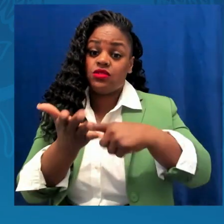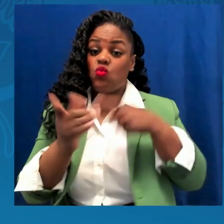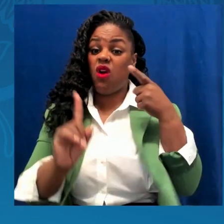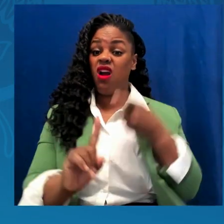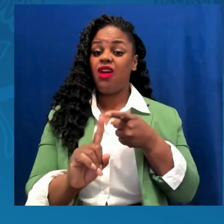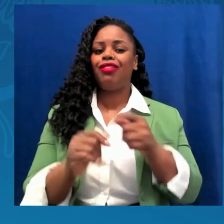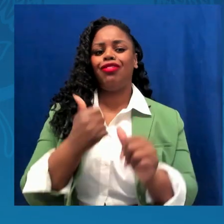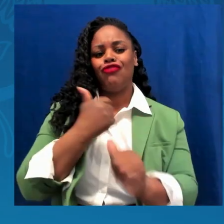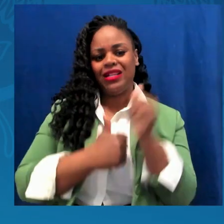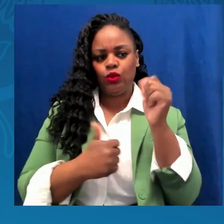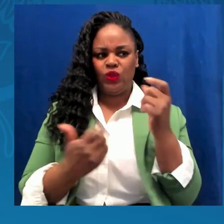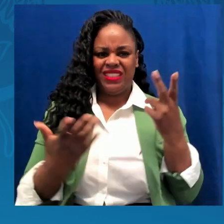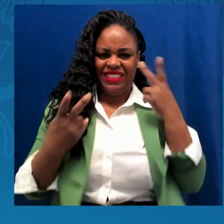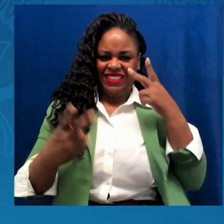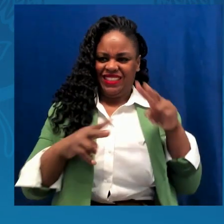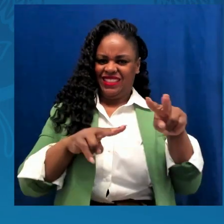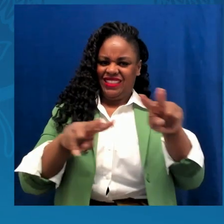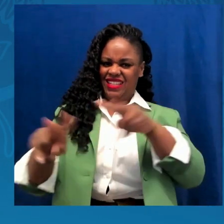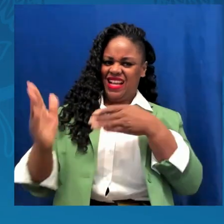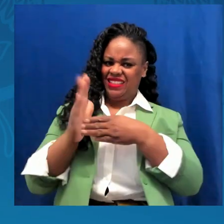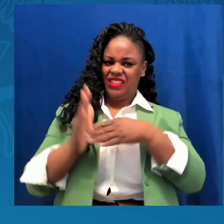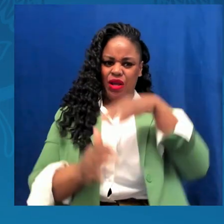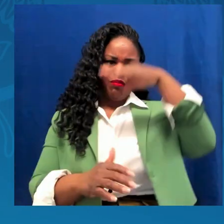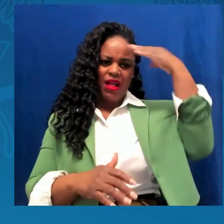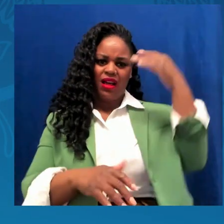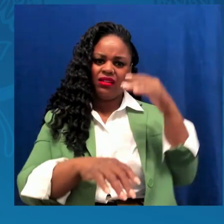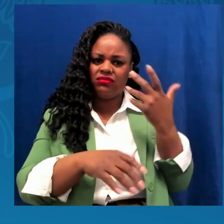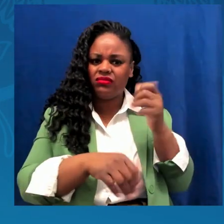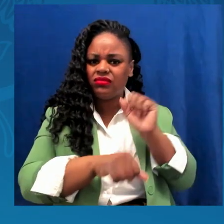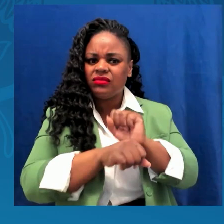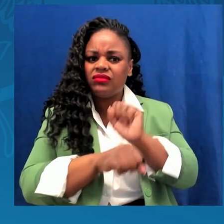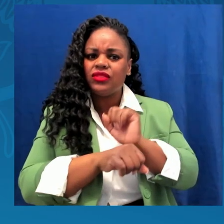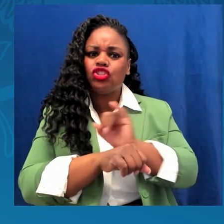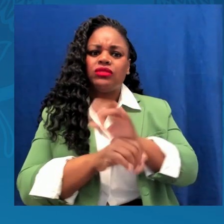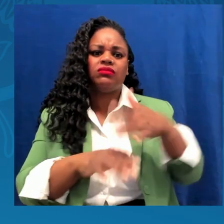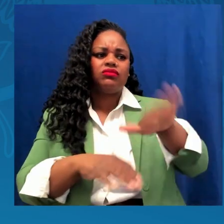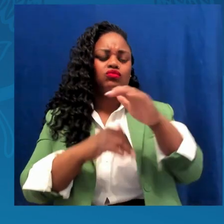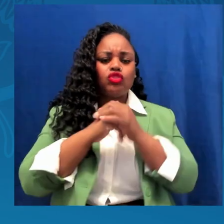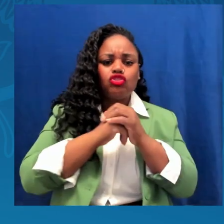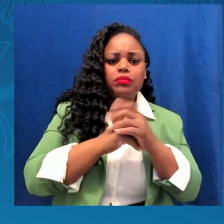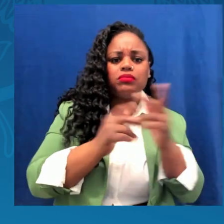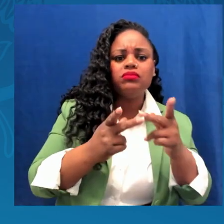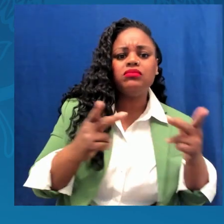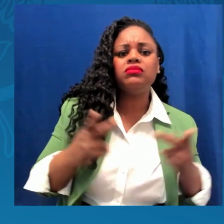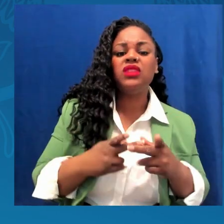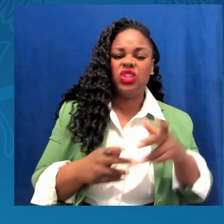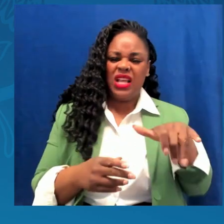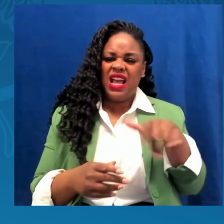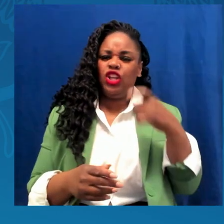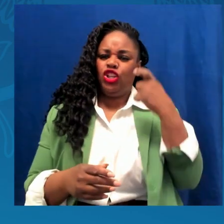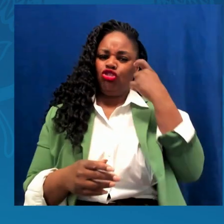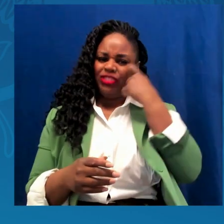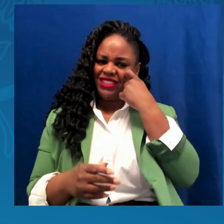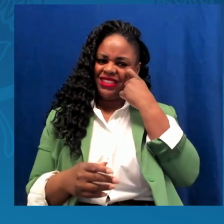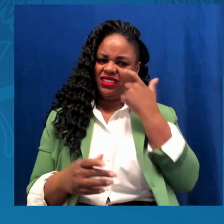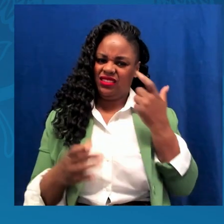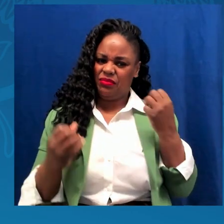black institutions in houses of worship and our recent very recent multi-agency HBCU symposium